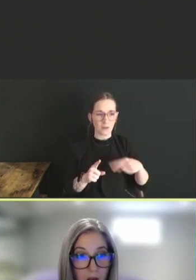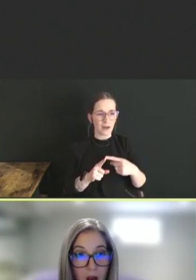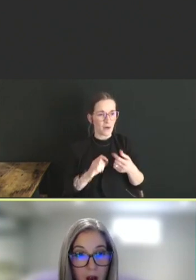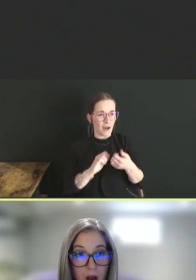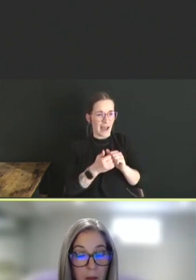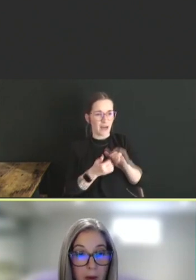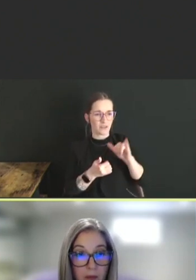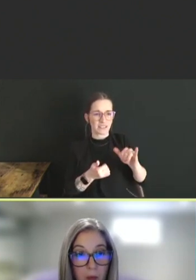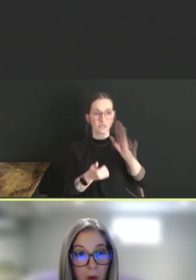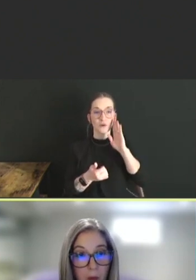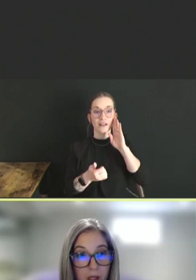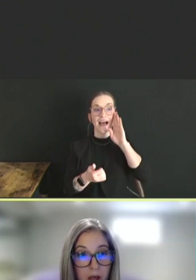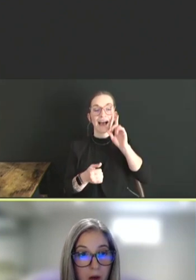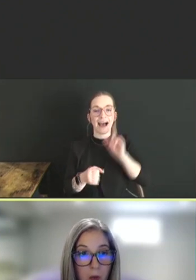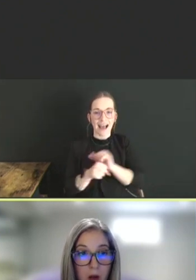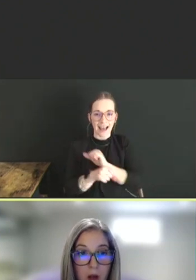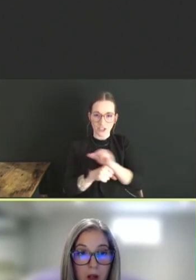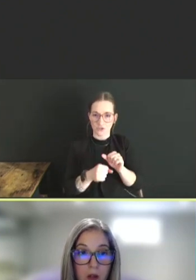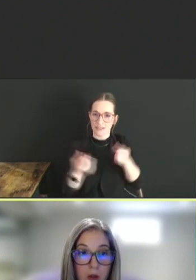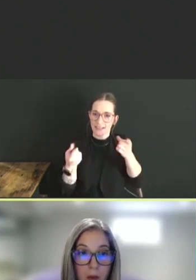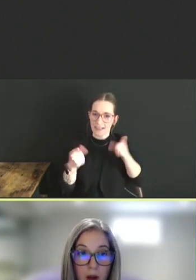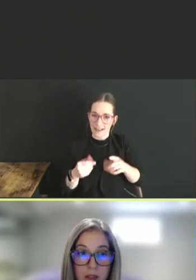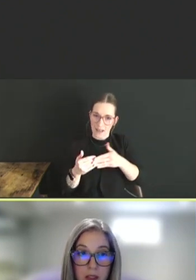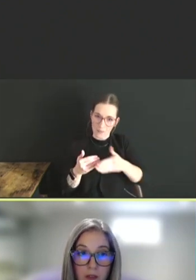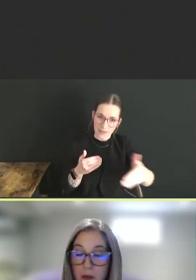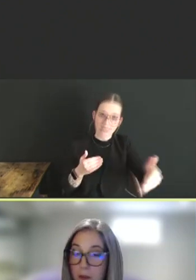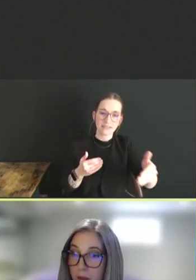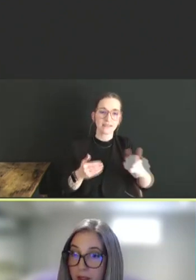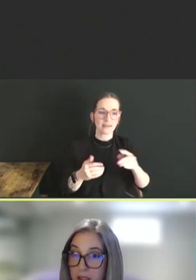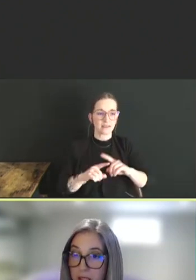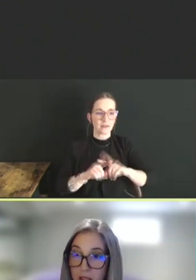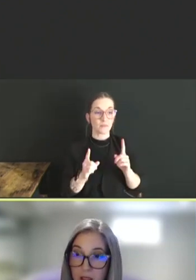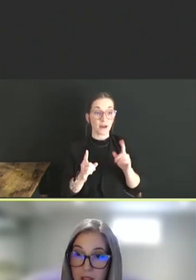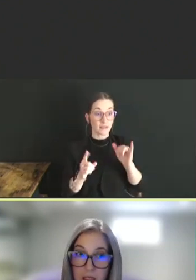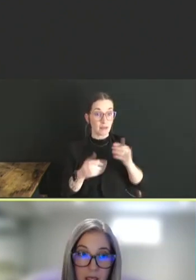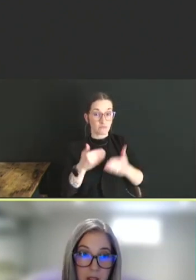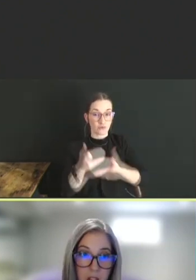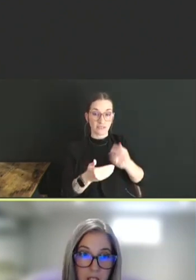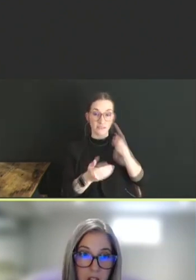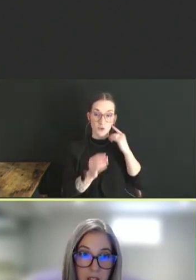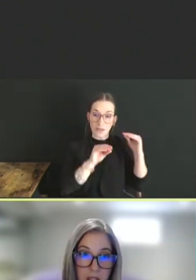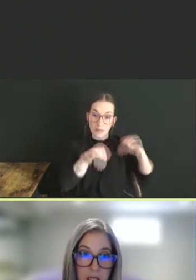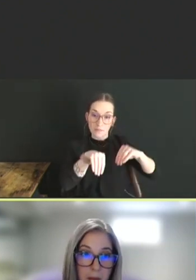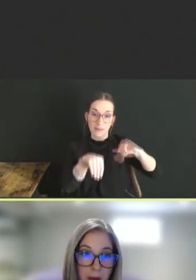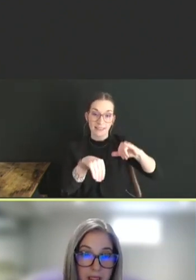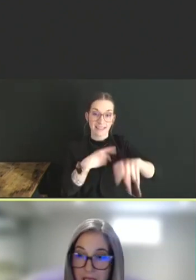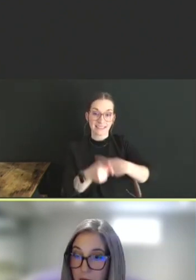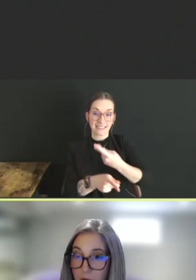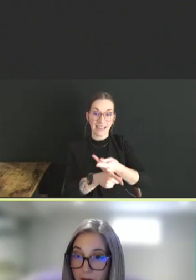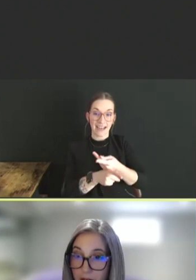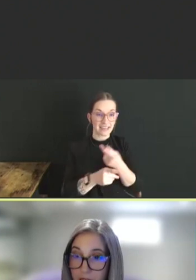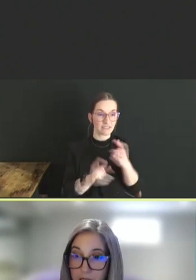But from what we know, you know, the process for implementing these types of changes state by state will vary.